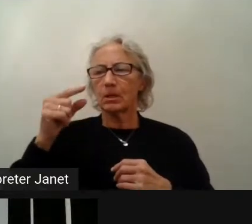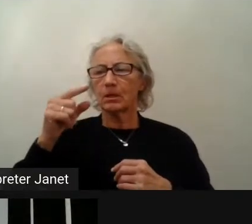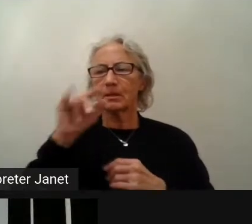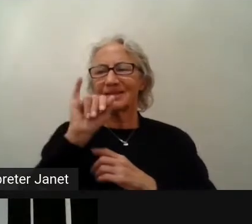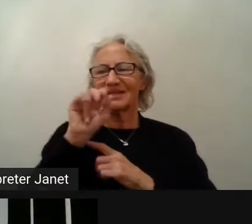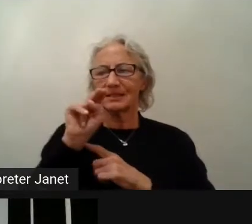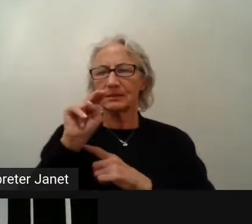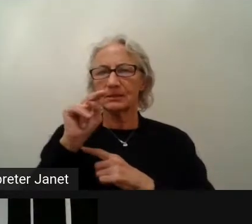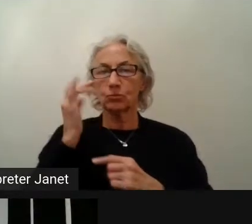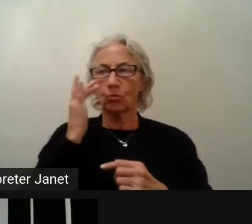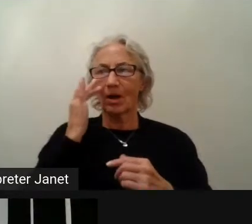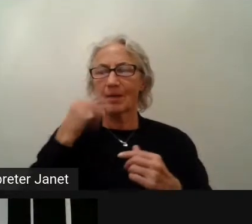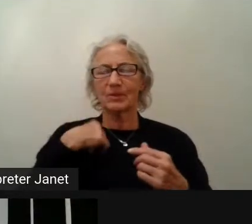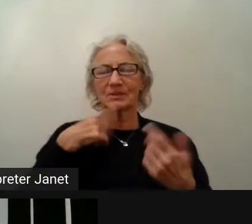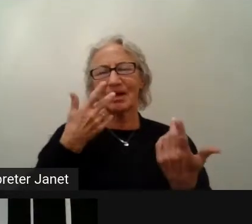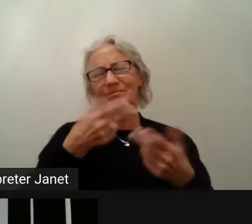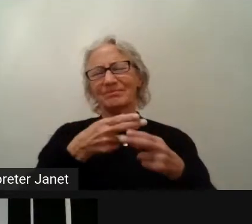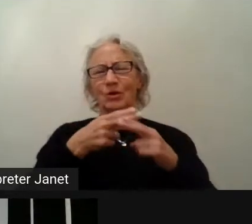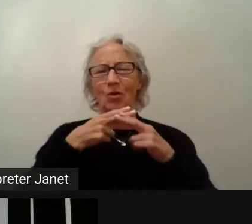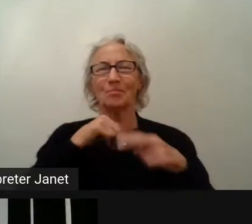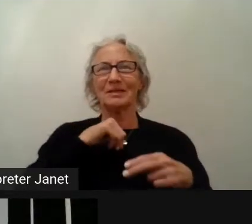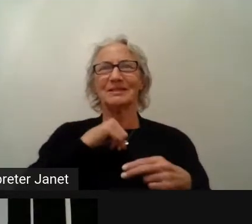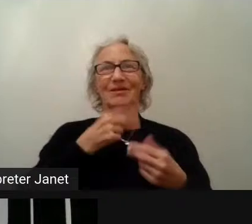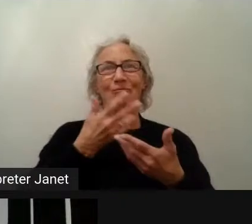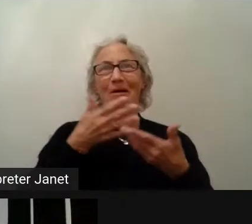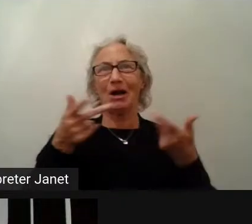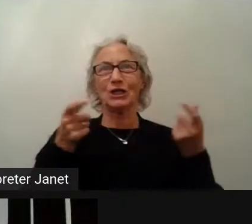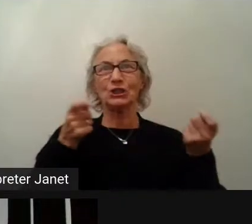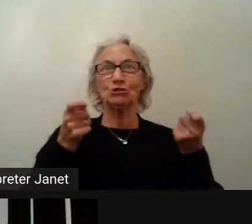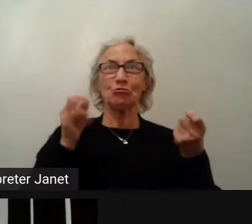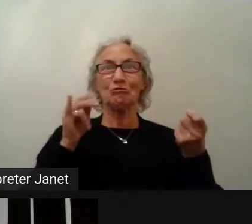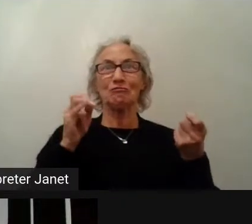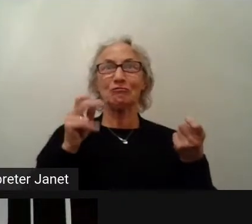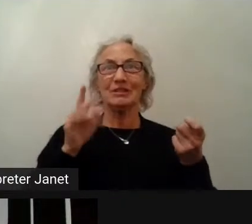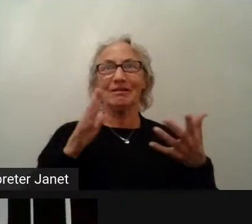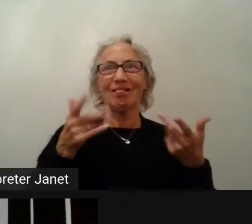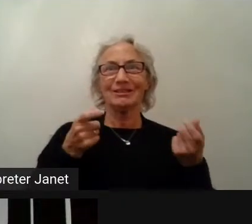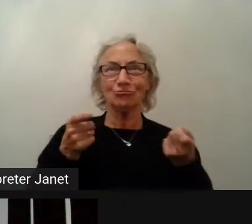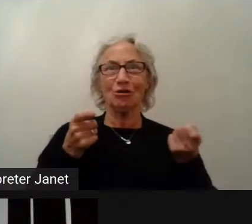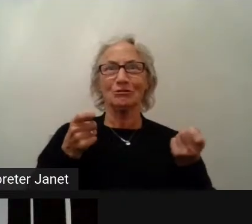limit the number of Plugins because I'm kind of a control freak. I